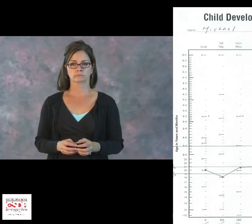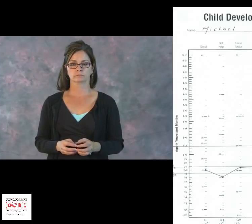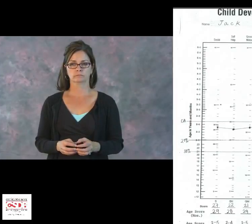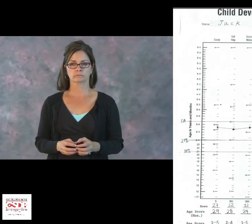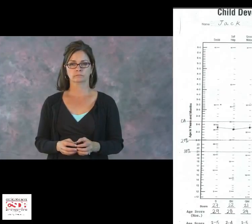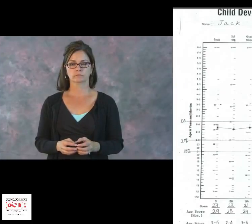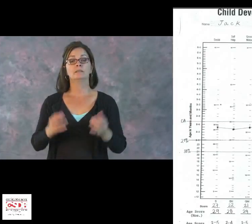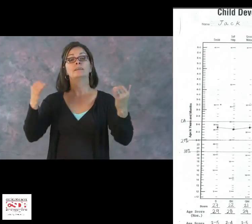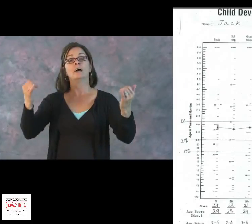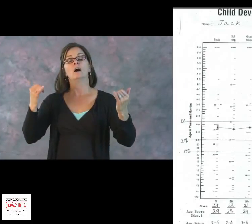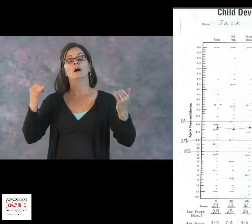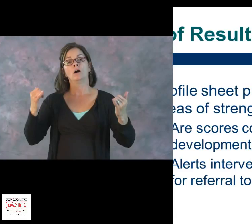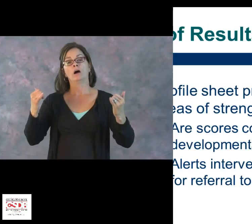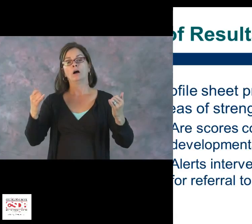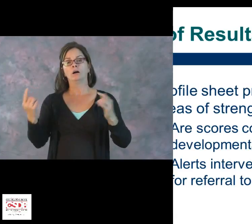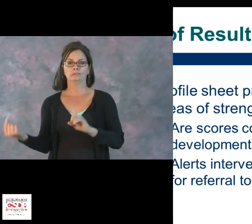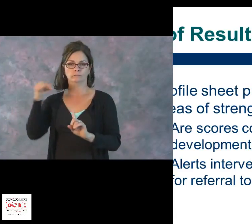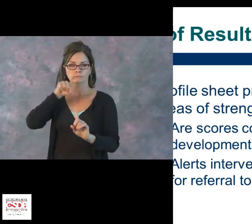Let's go back to our presentation,